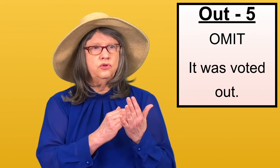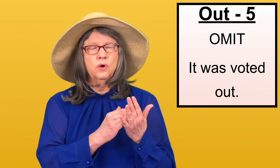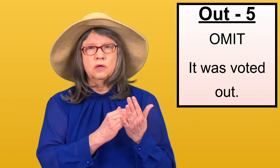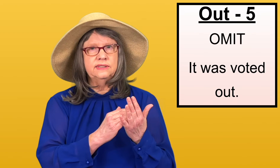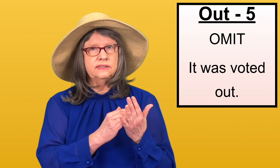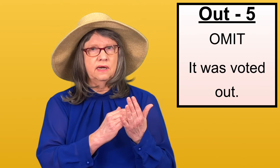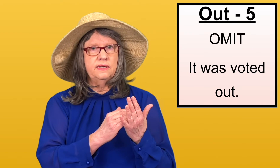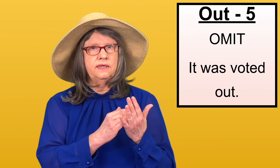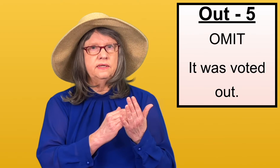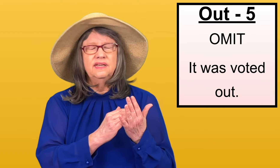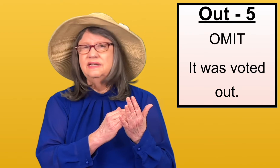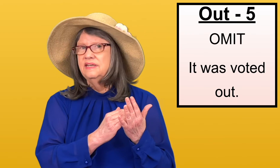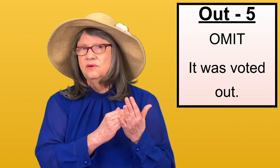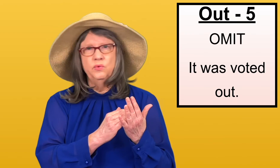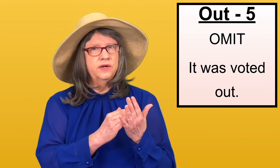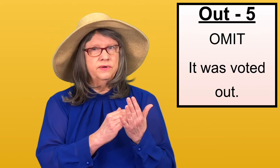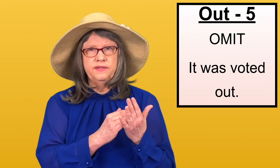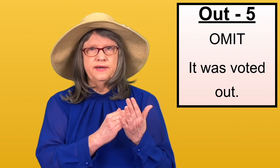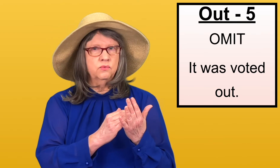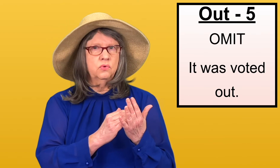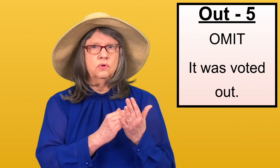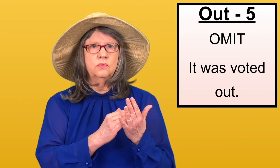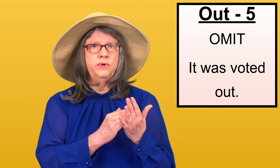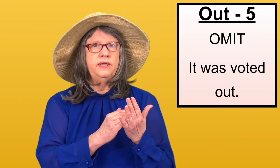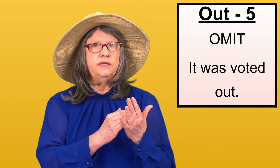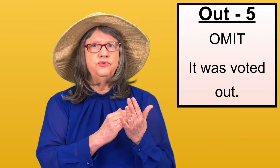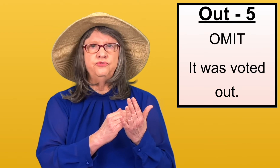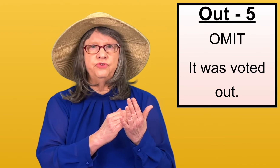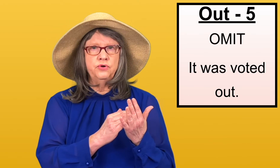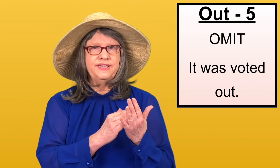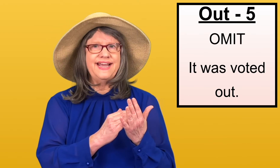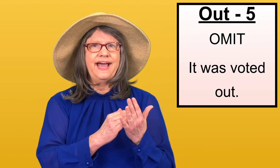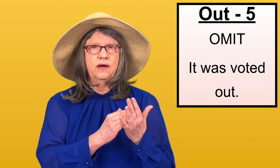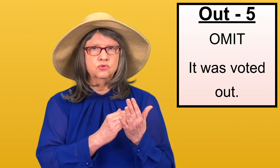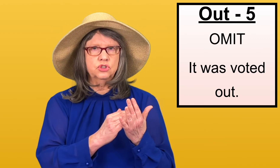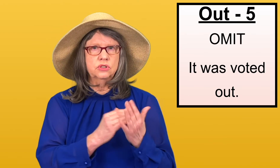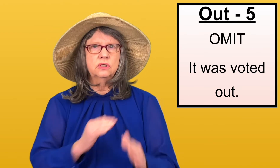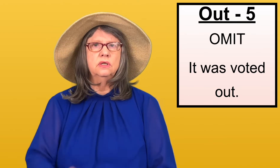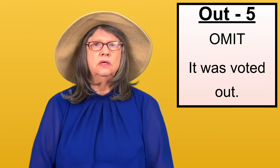you all decided, we don't need that rule, we need to vote it out.